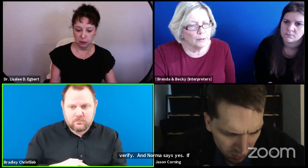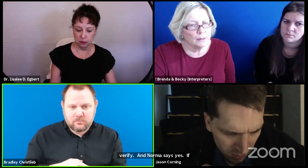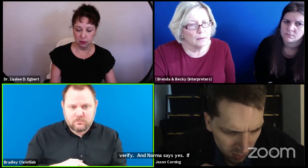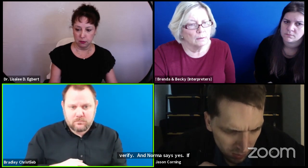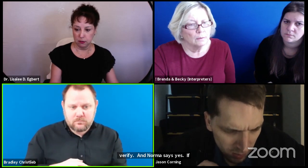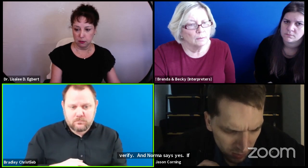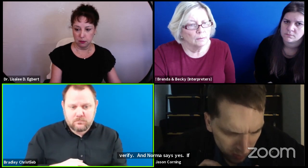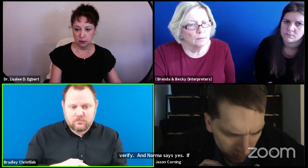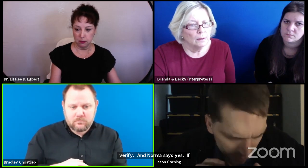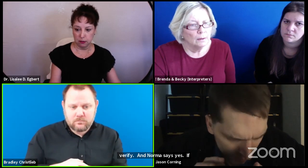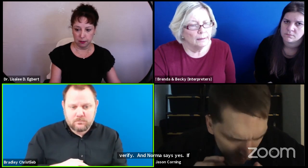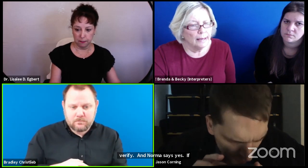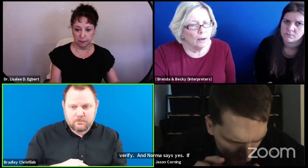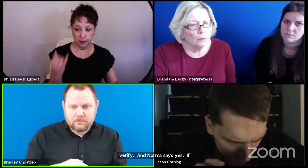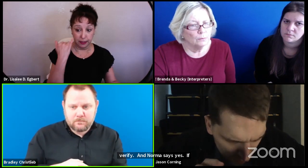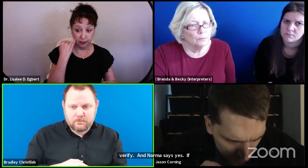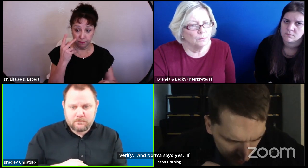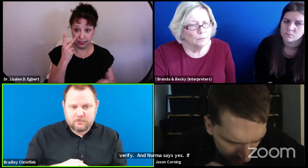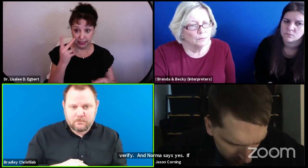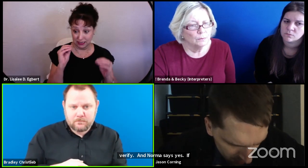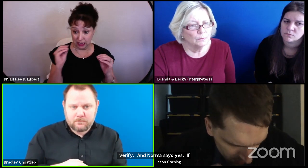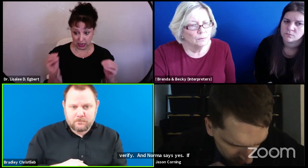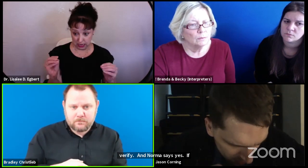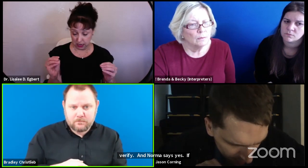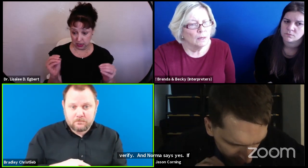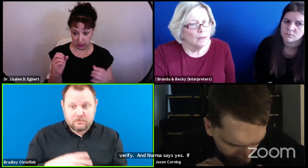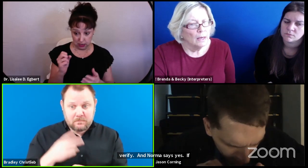now.